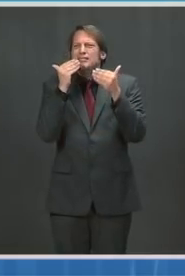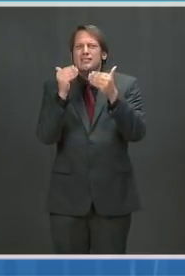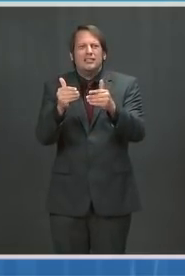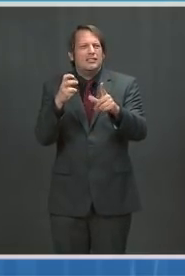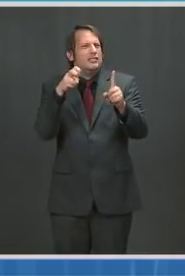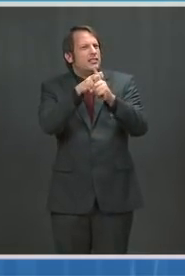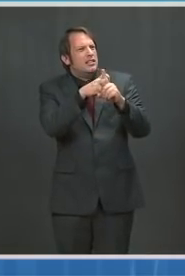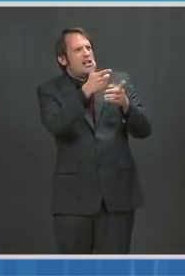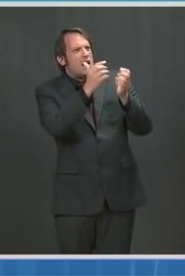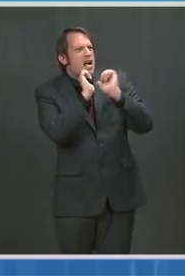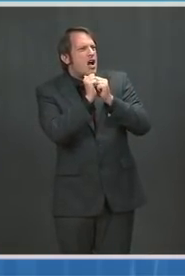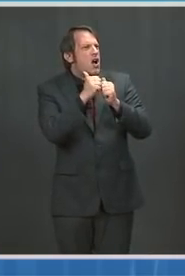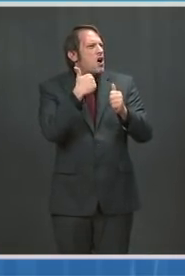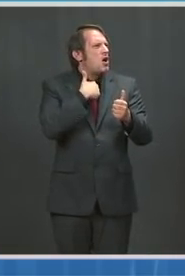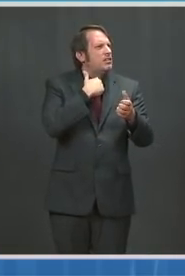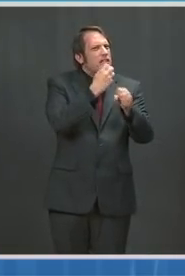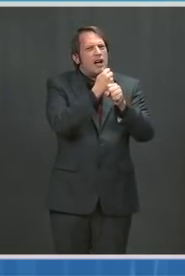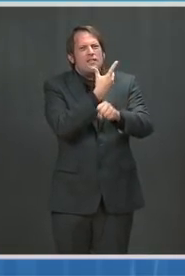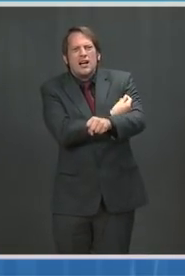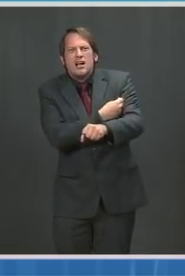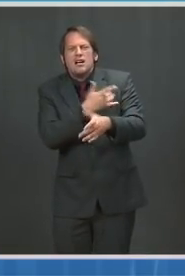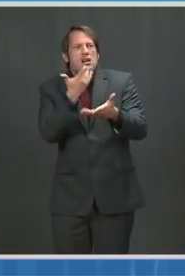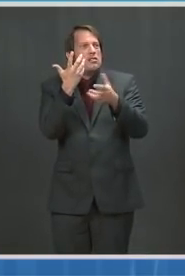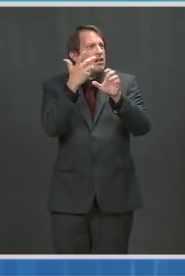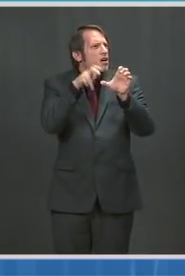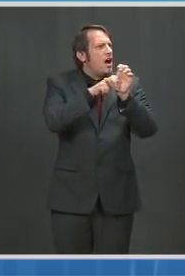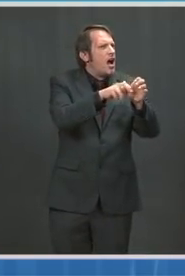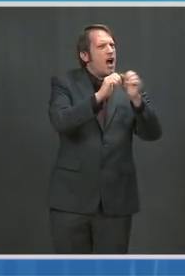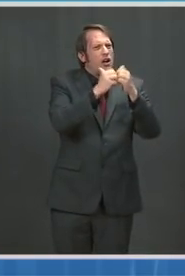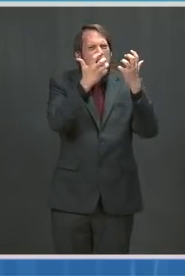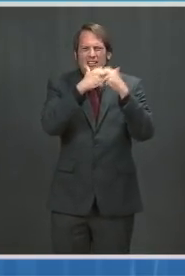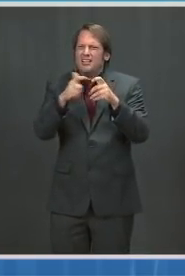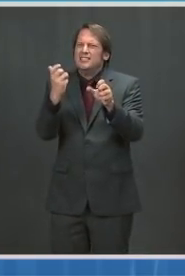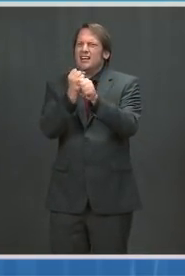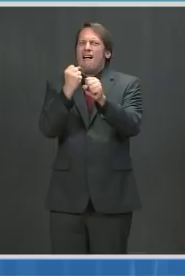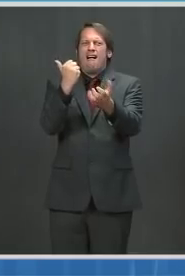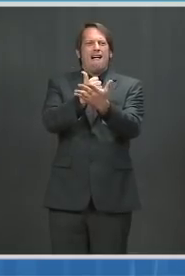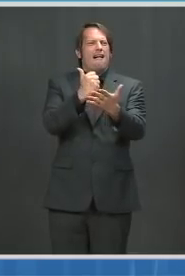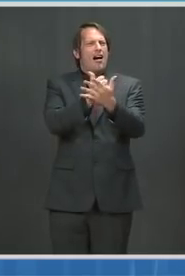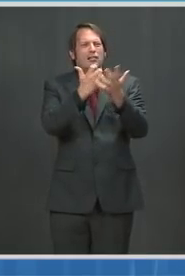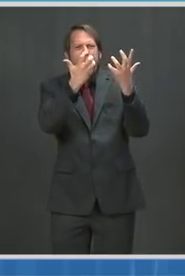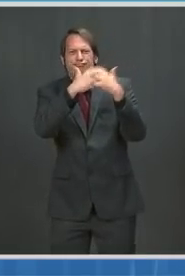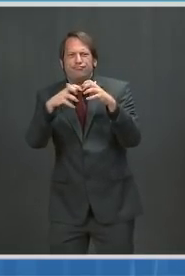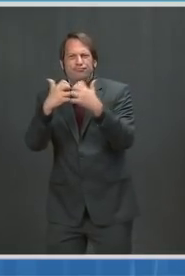and see what help they need. A number of seniors live alone and may need transportation or other help.